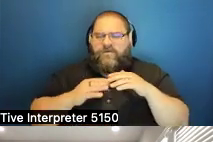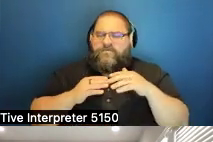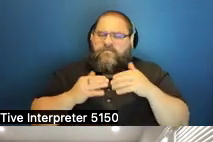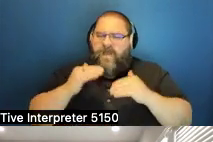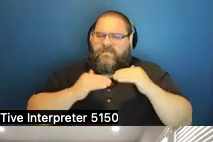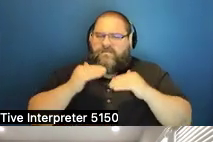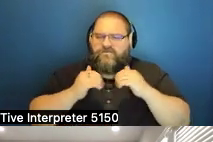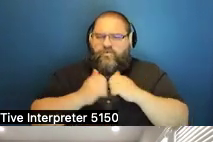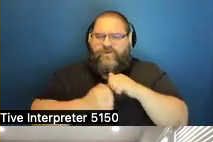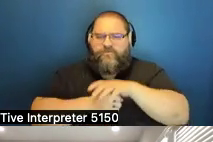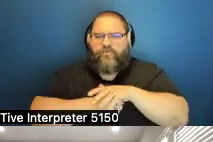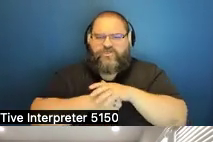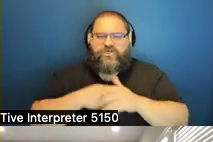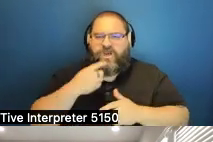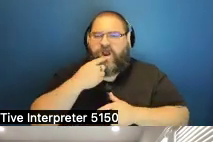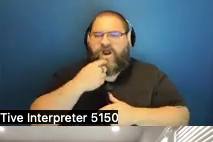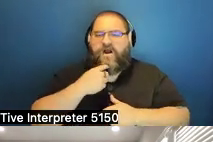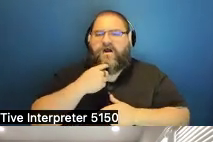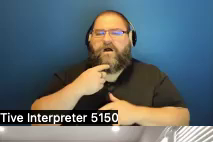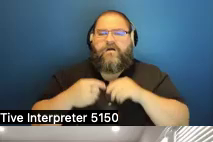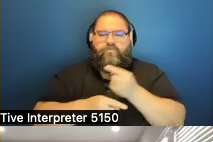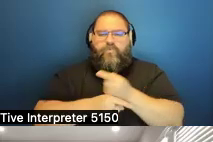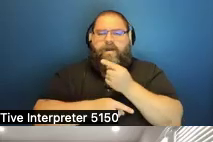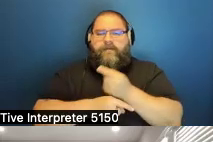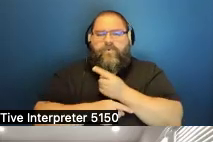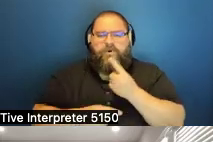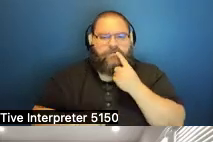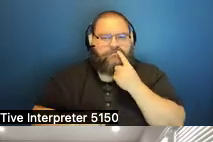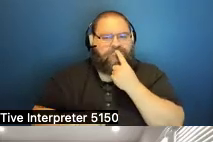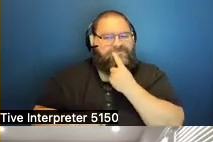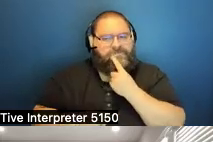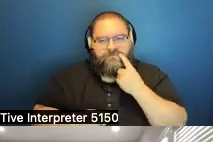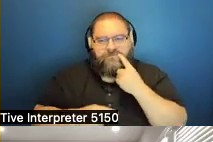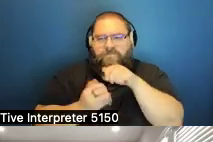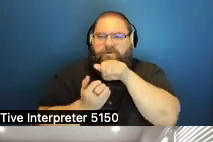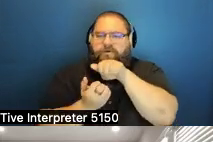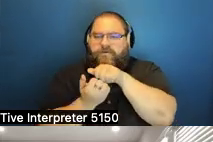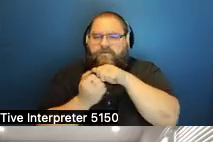19:43:42 provided by proper lip sealing and served as a guide.